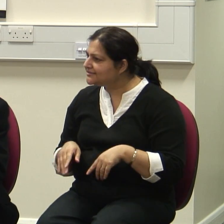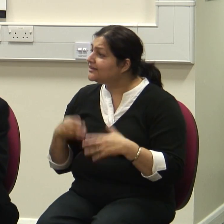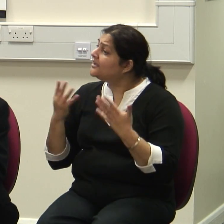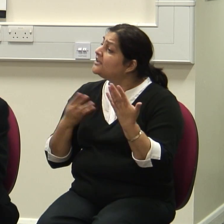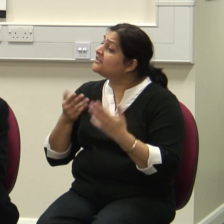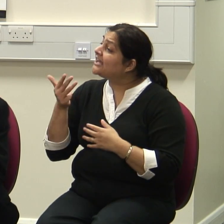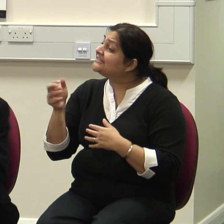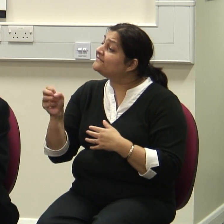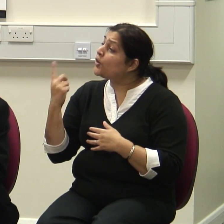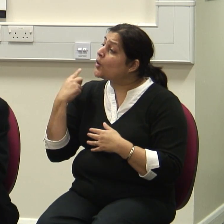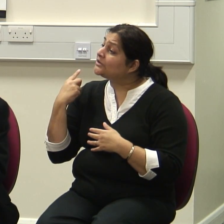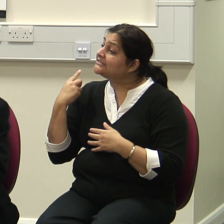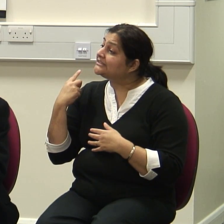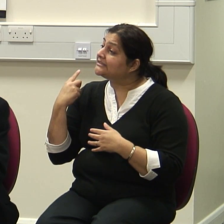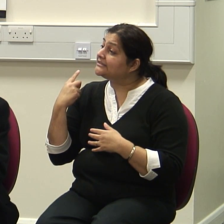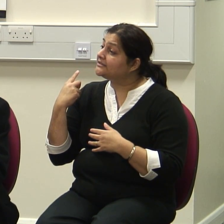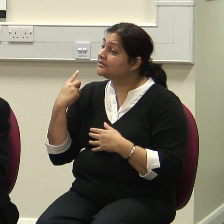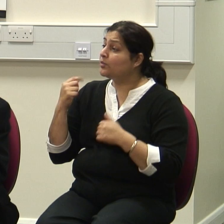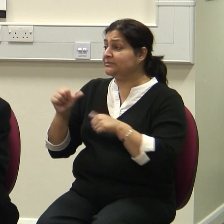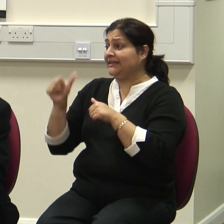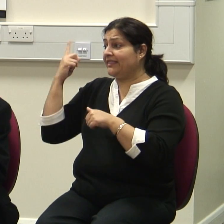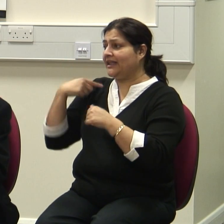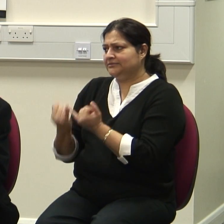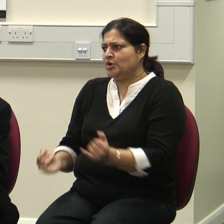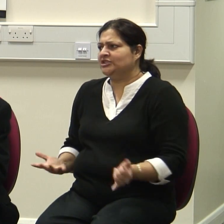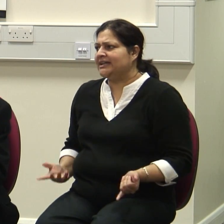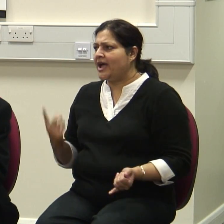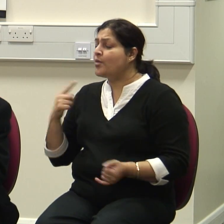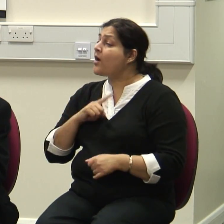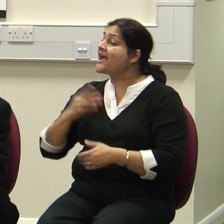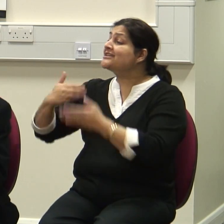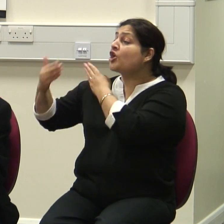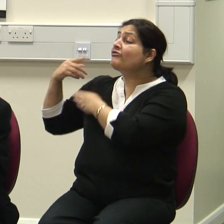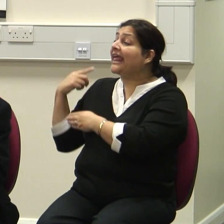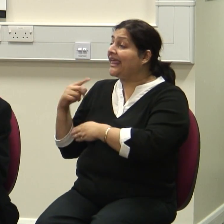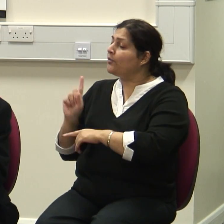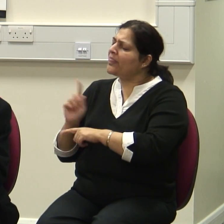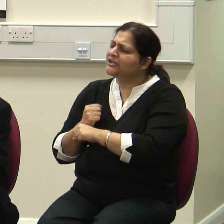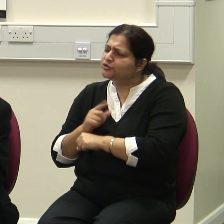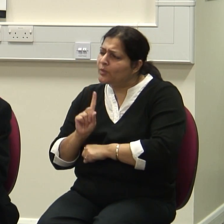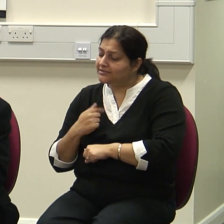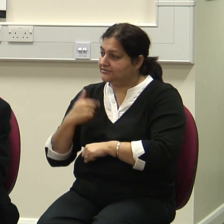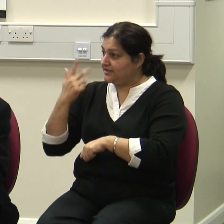as it is today, it’s obvious, because historical model was that there was psychiatry, historical